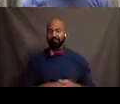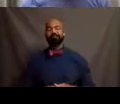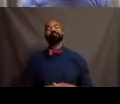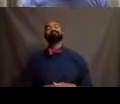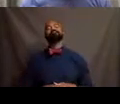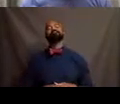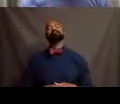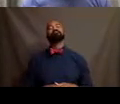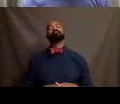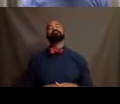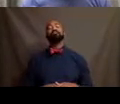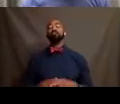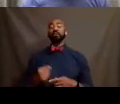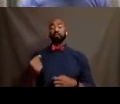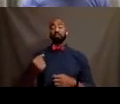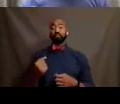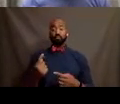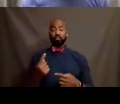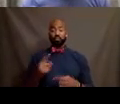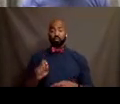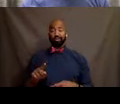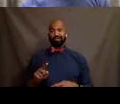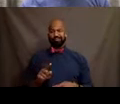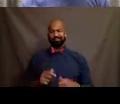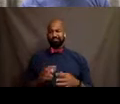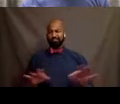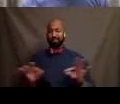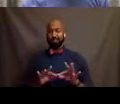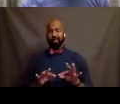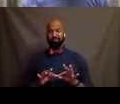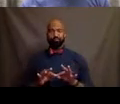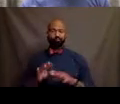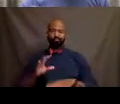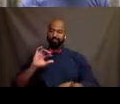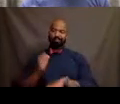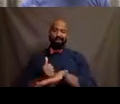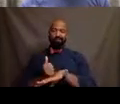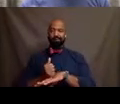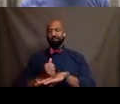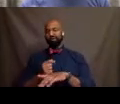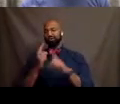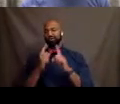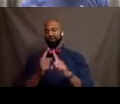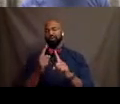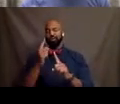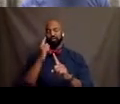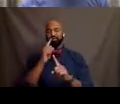is to help establish those goals of care, and we want to be able to walk you through that process. There are certain things that we ask